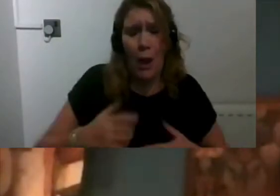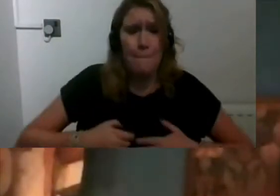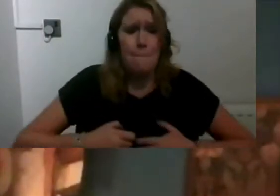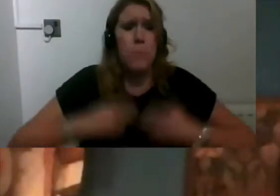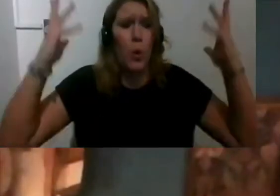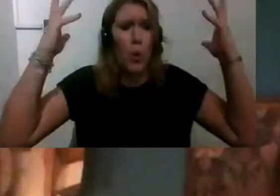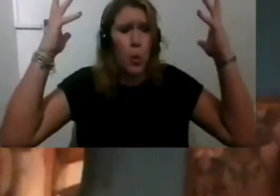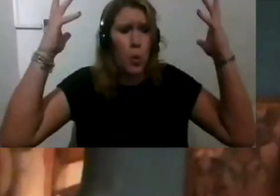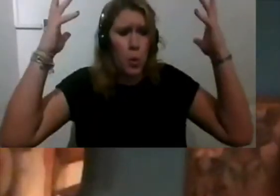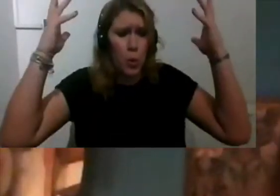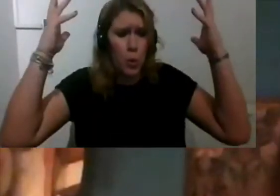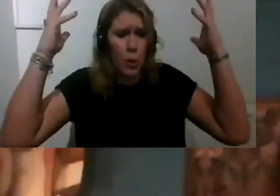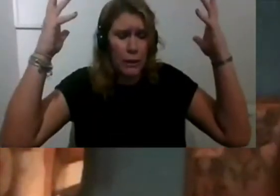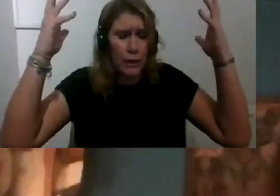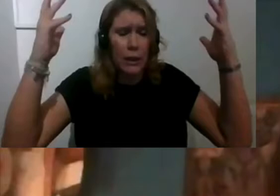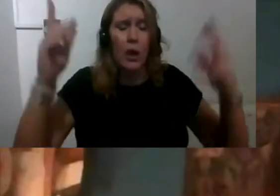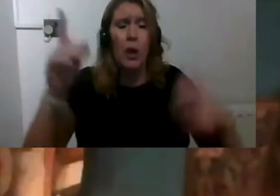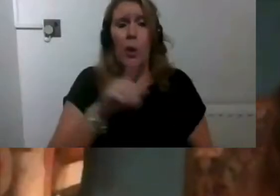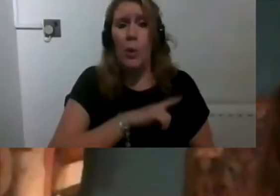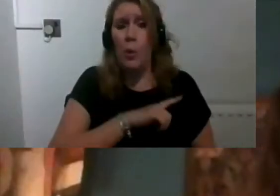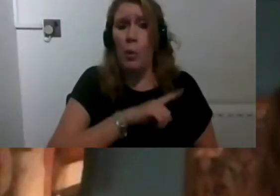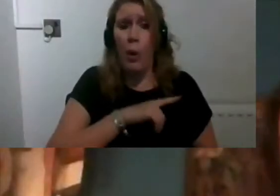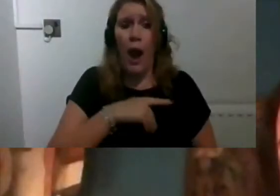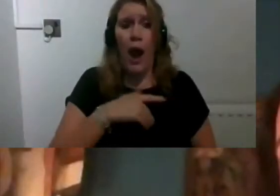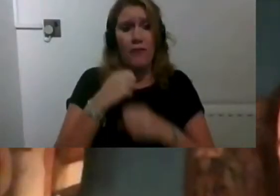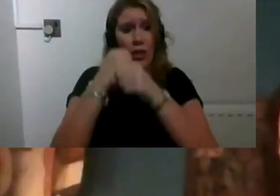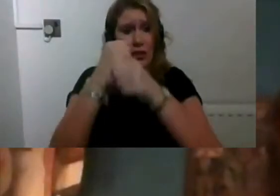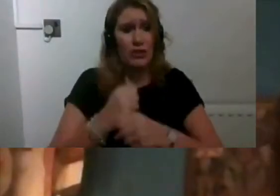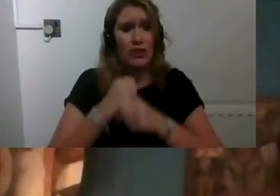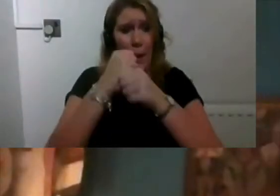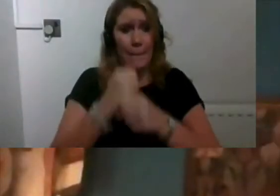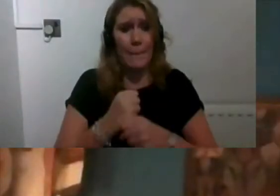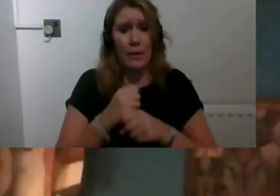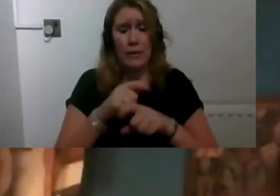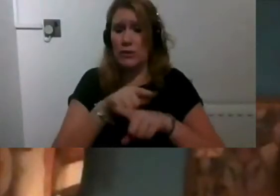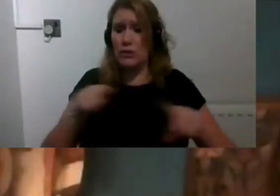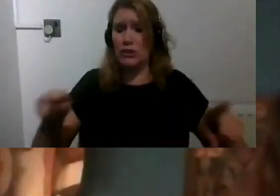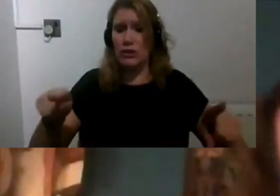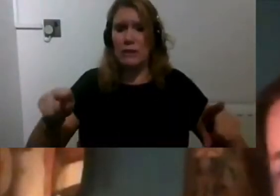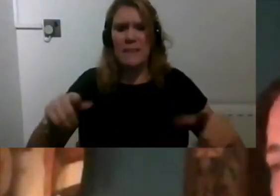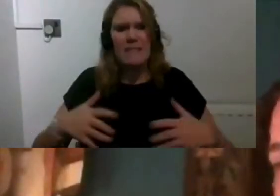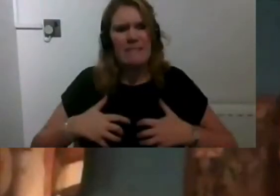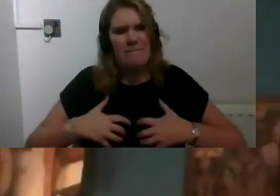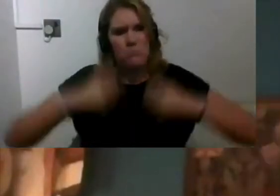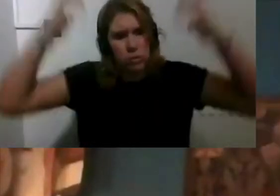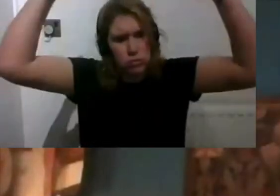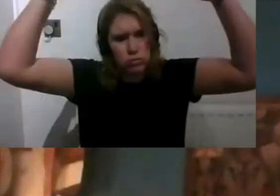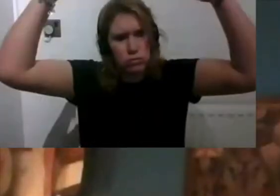For our champions from another age, rage!